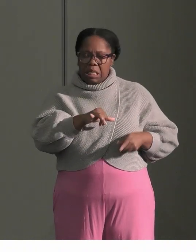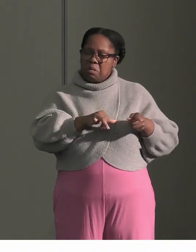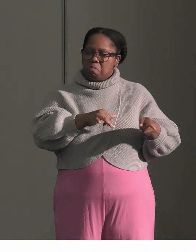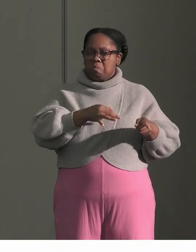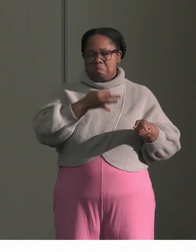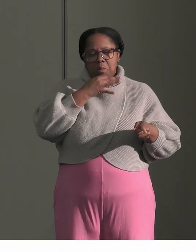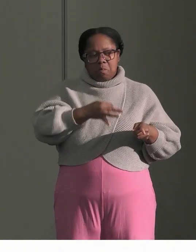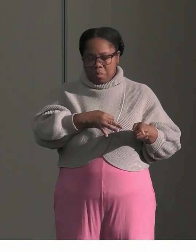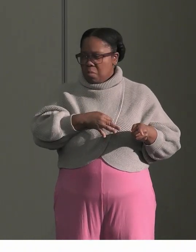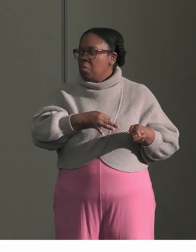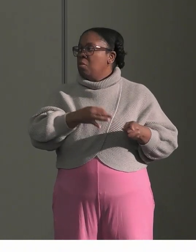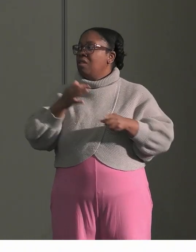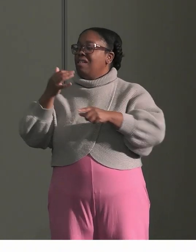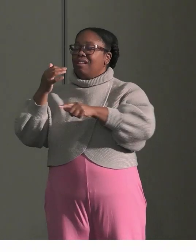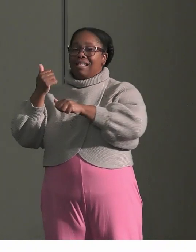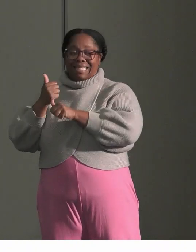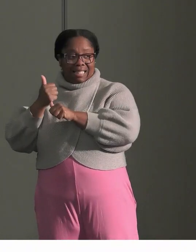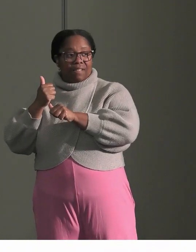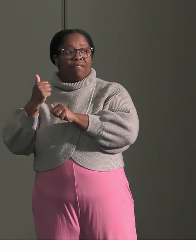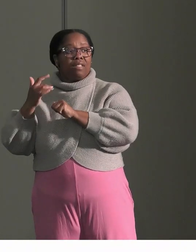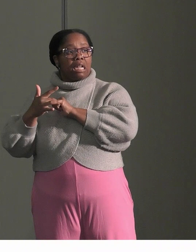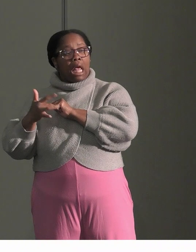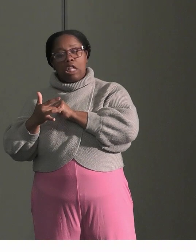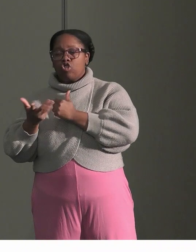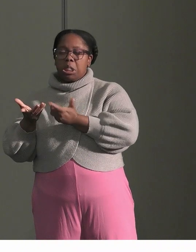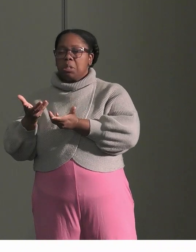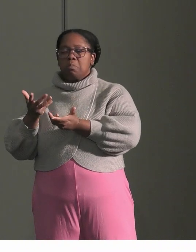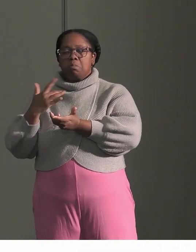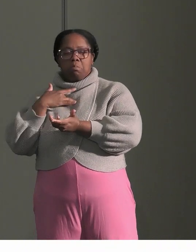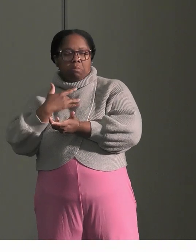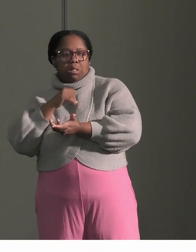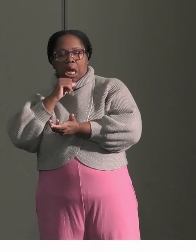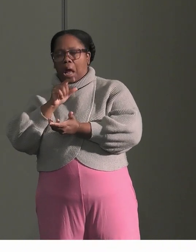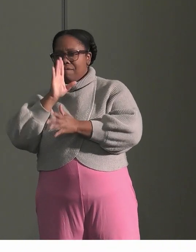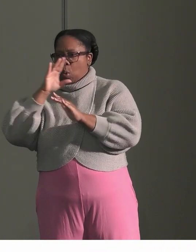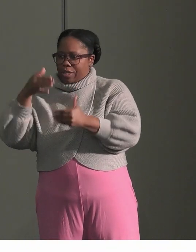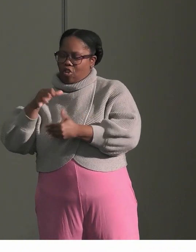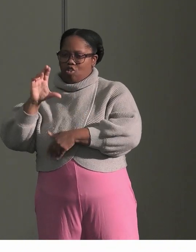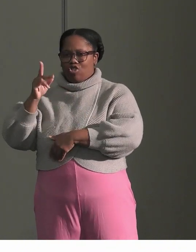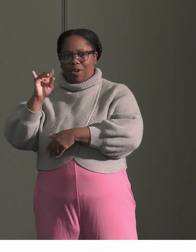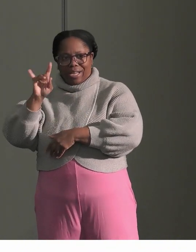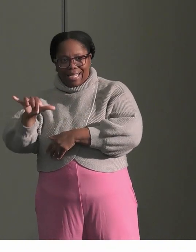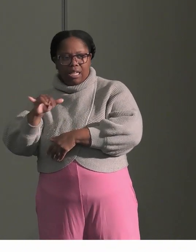users that were not necessarily really focused on charities and donations could not provide in